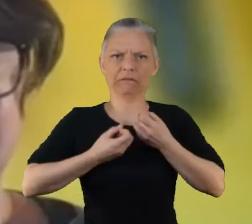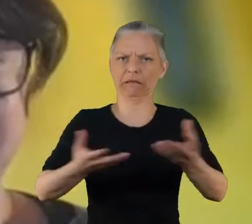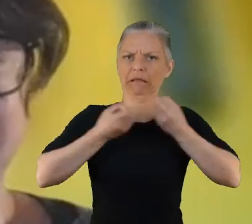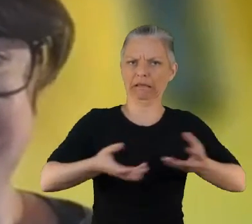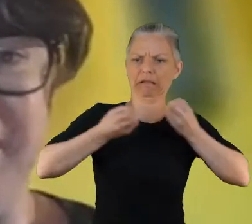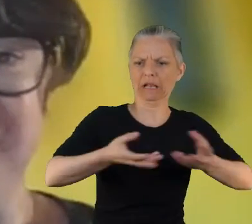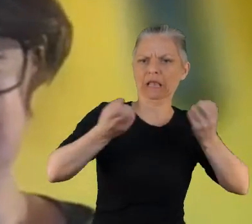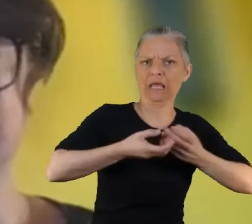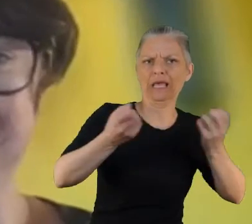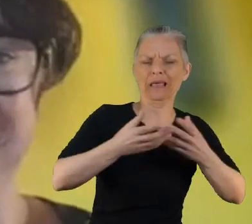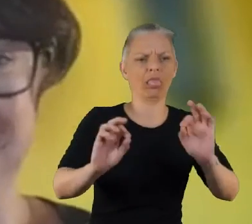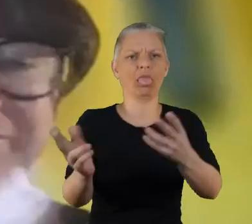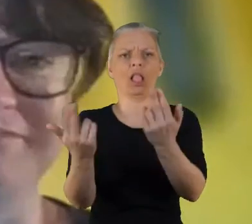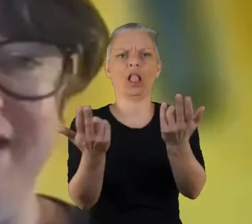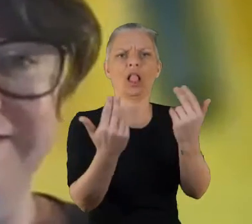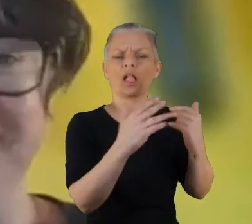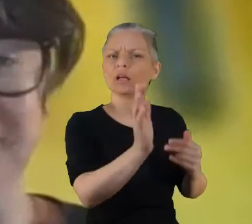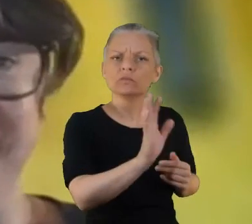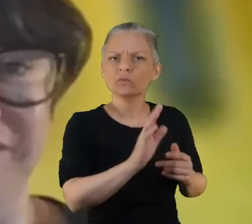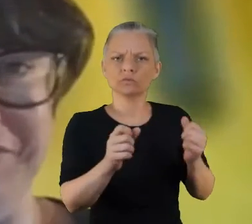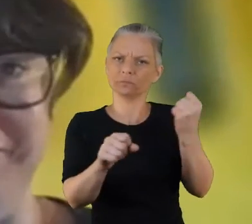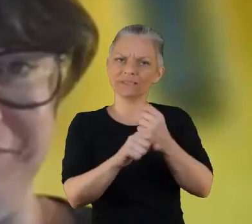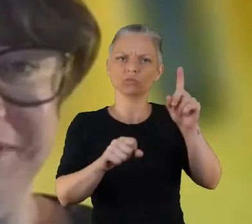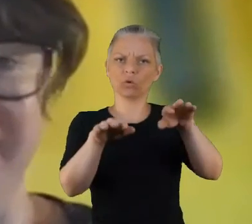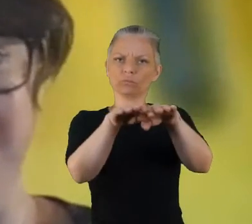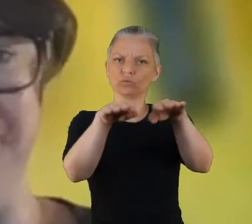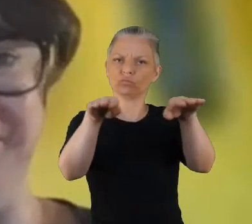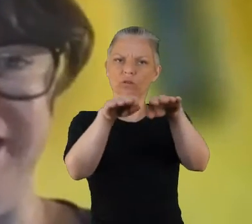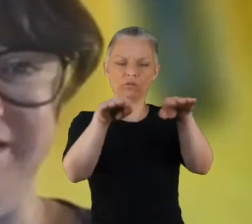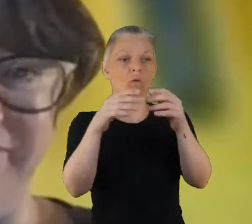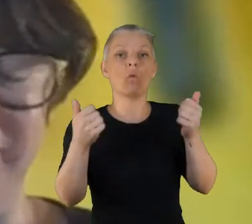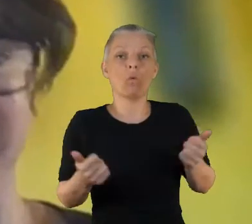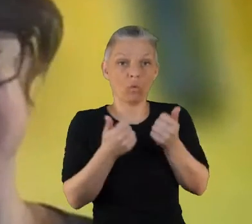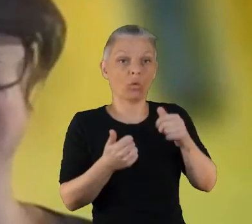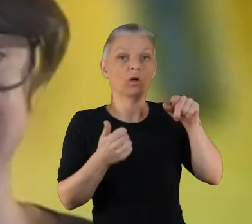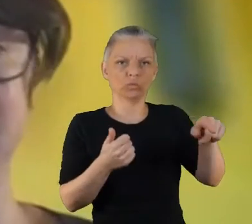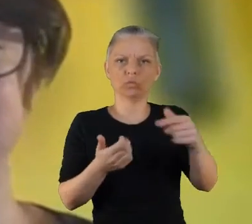This isn’t about you sort of giving your all to everybody and never getting anything back.